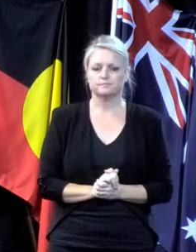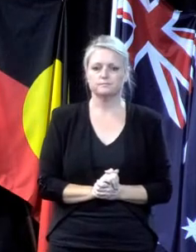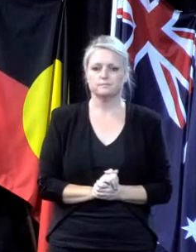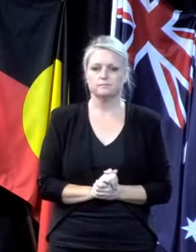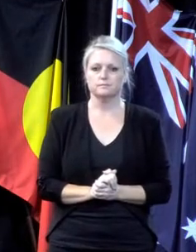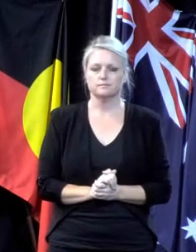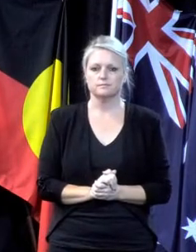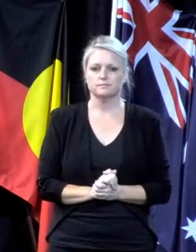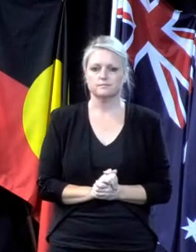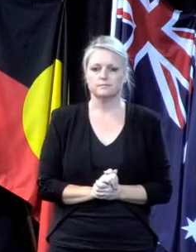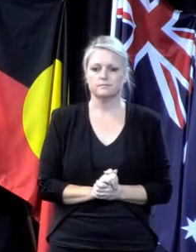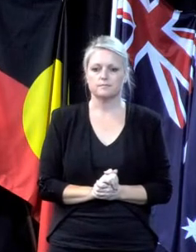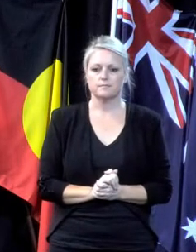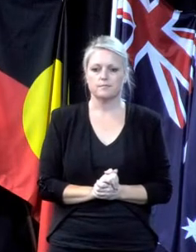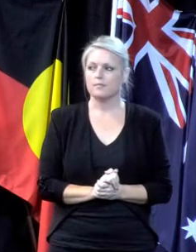The witnesses this morning have done a little bit of your work for you